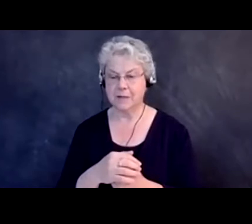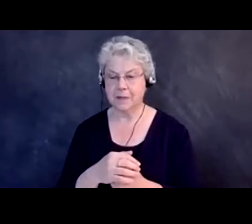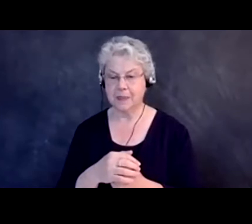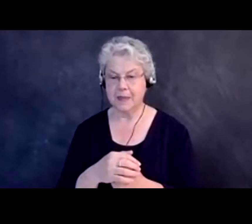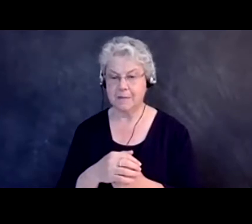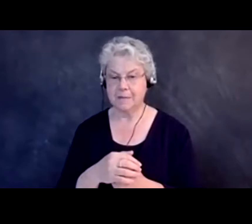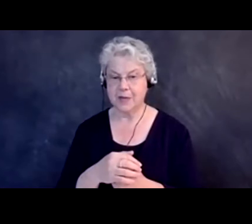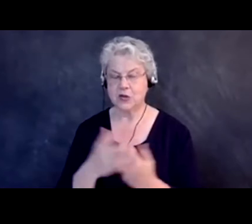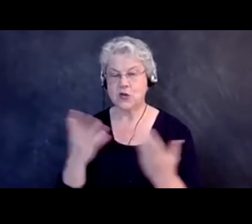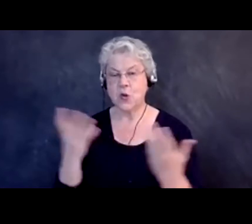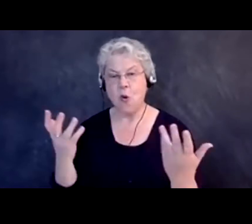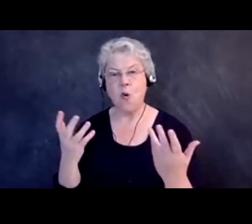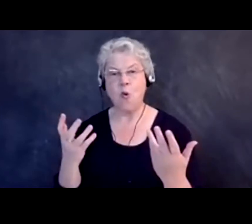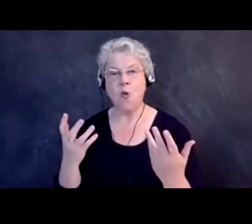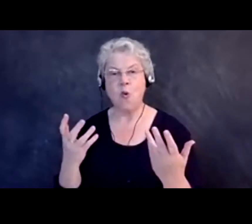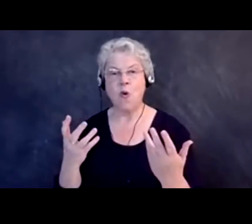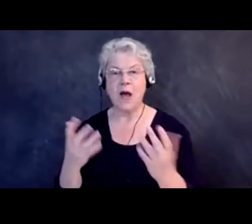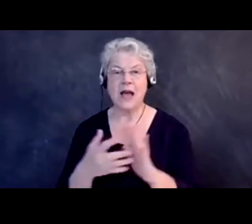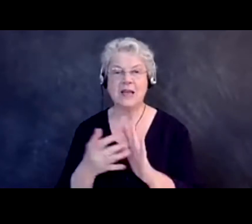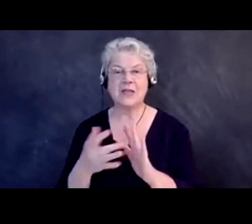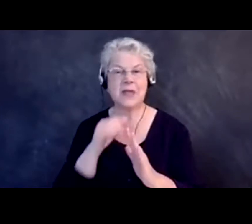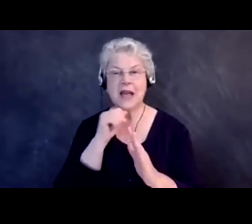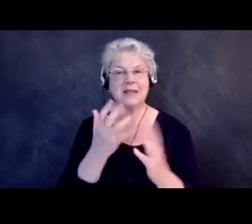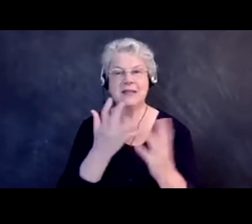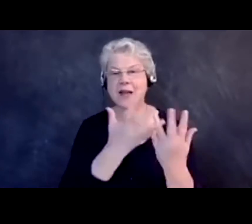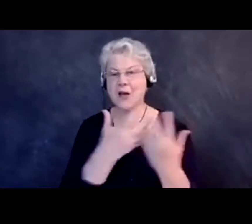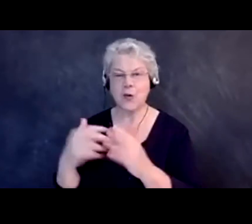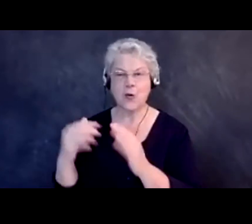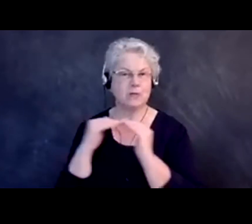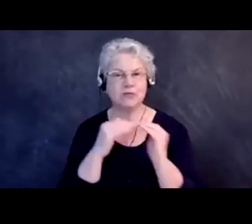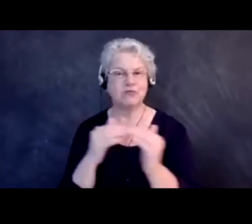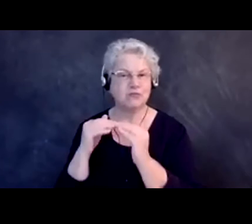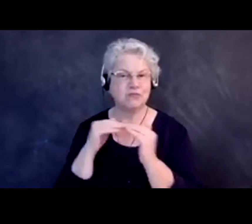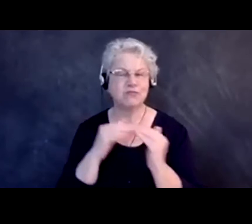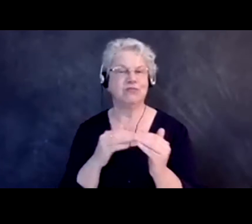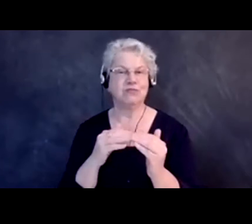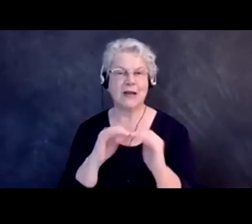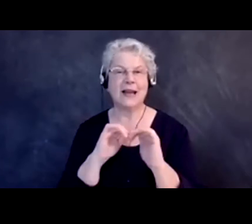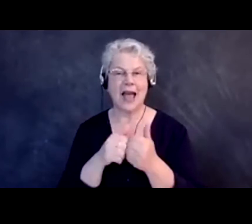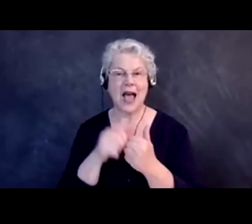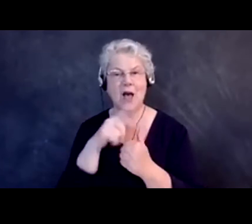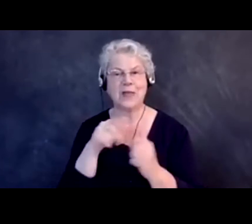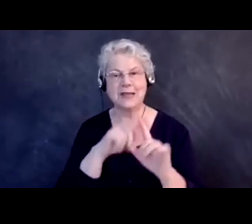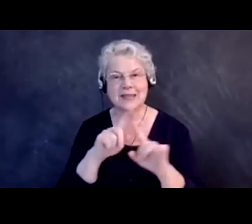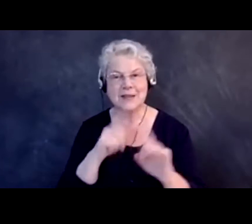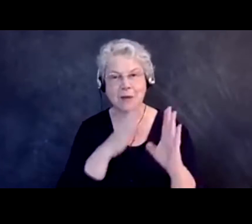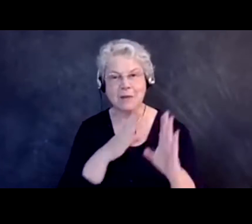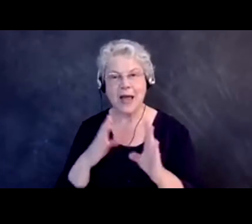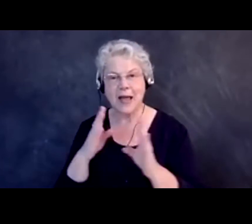and so there isn’t sometimes alignment or congruence in what they're saying. So what -- I